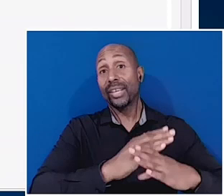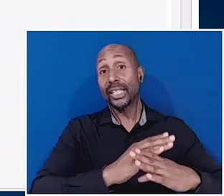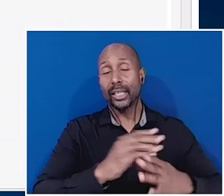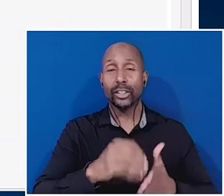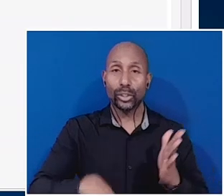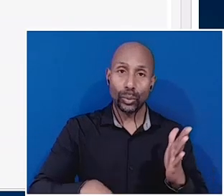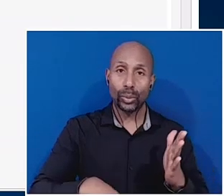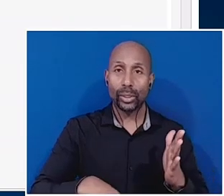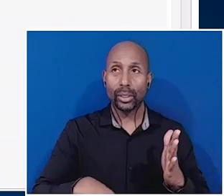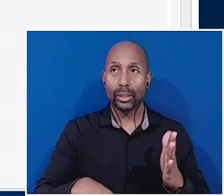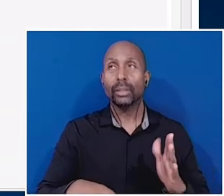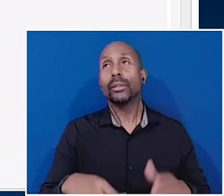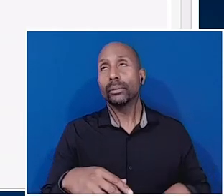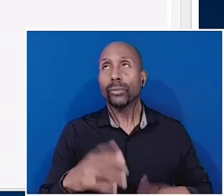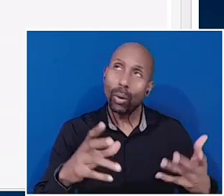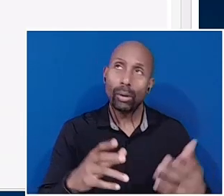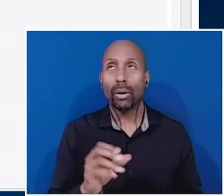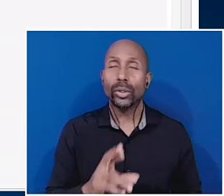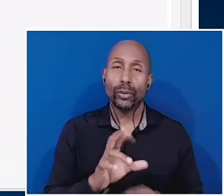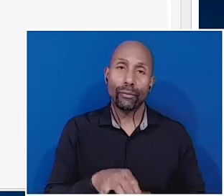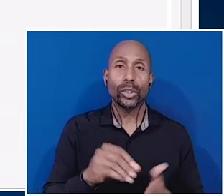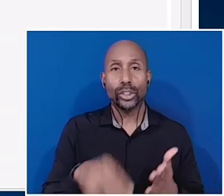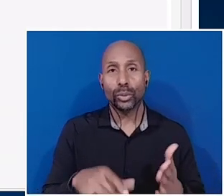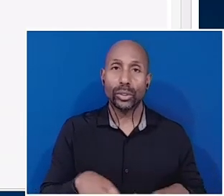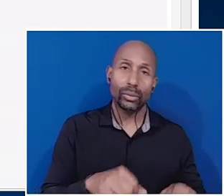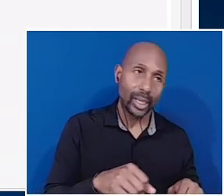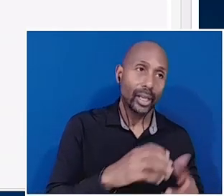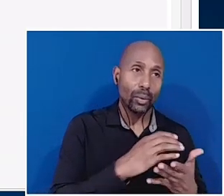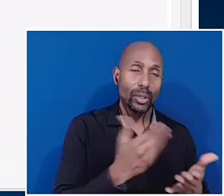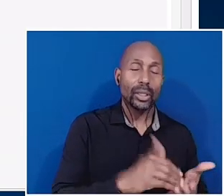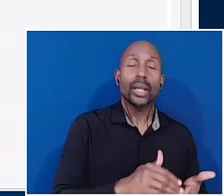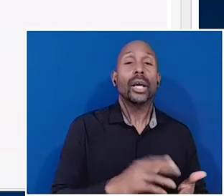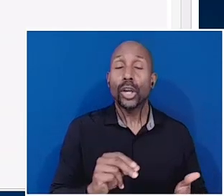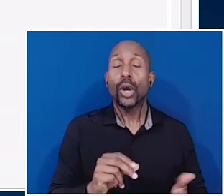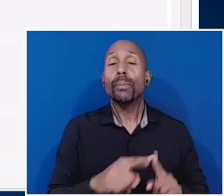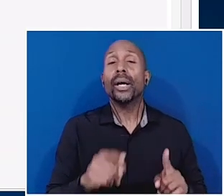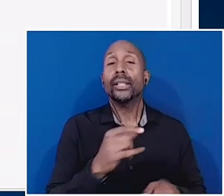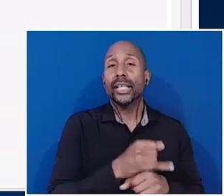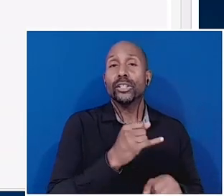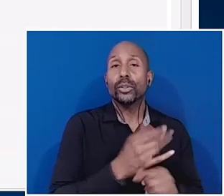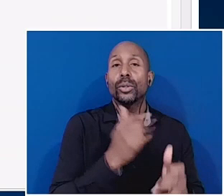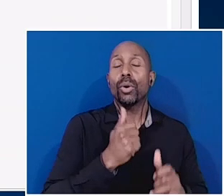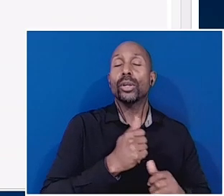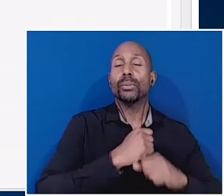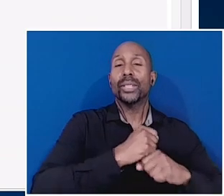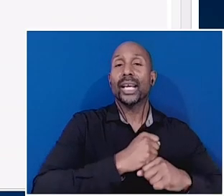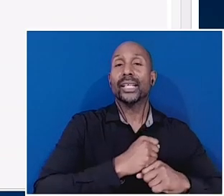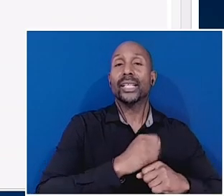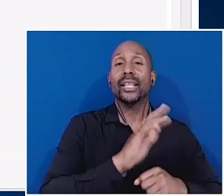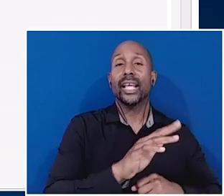make students take courses at their- but because they're protecting the integrity of their programs and the outcomes that